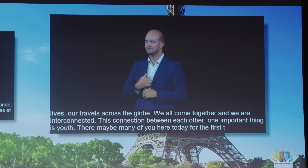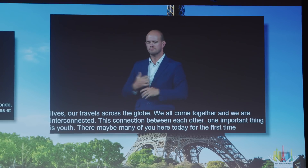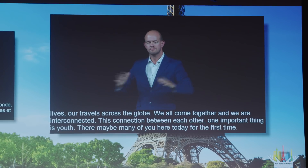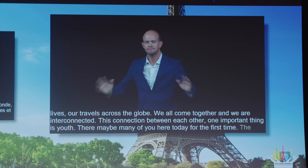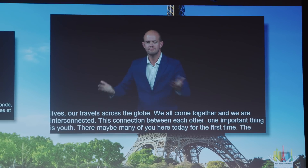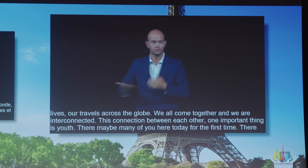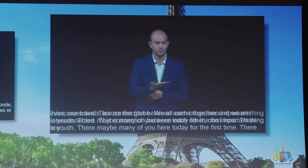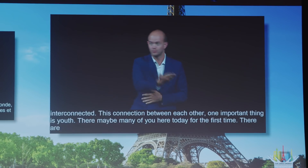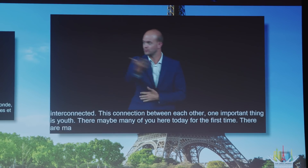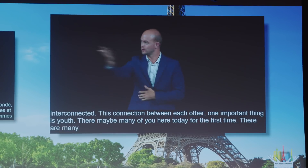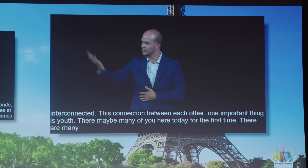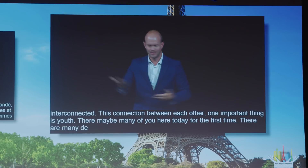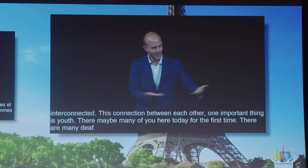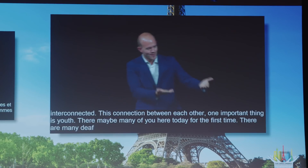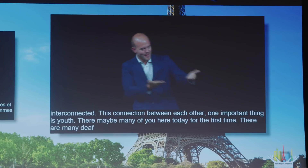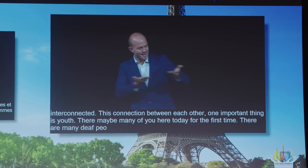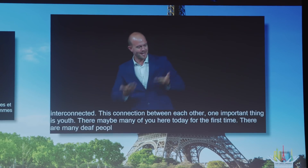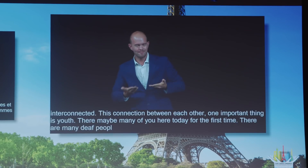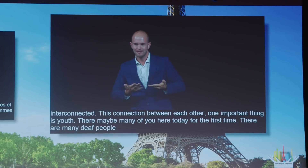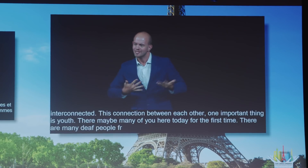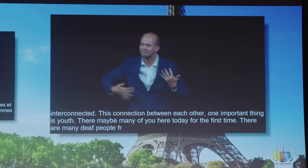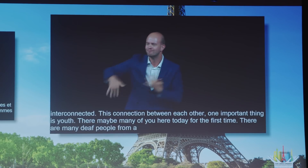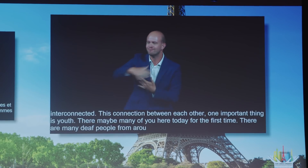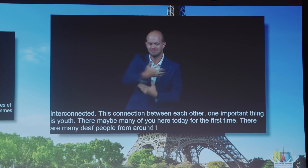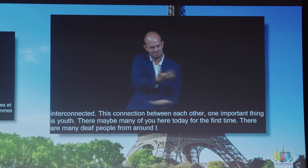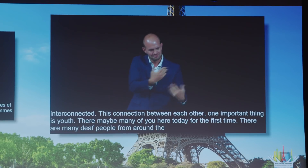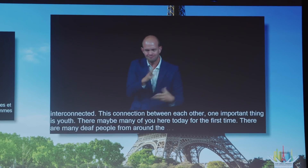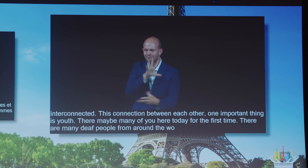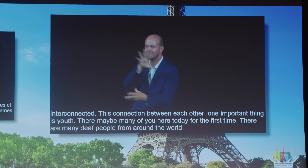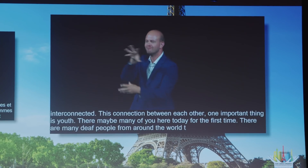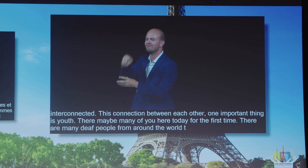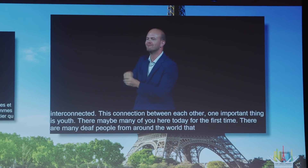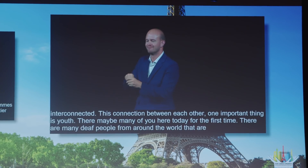There are many Deaf people from around the world that are here.